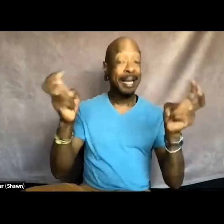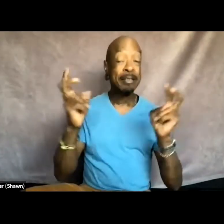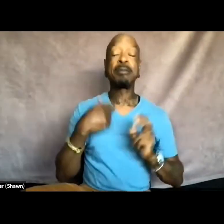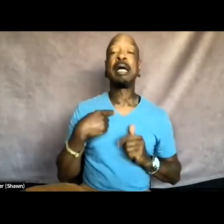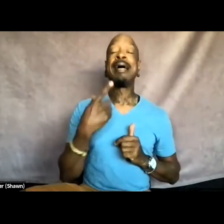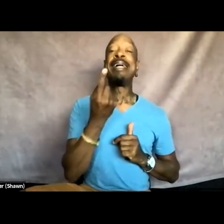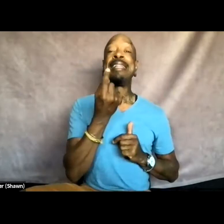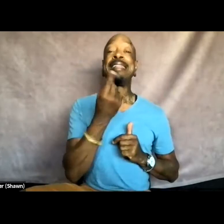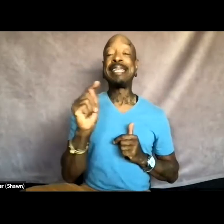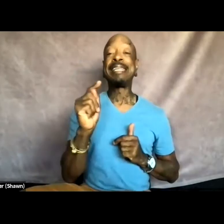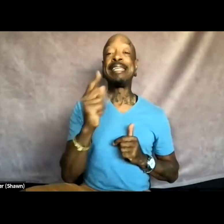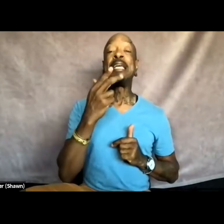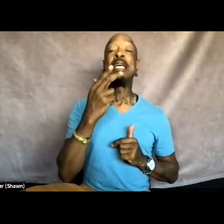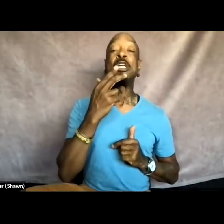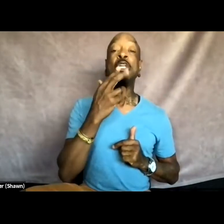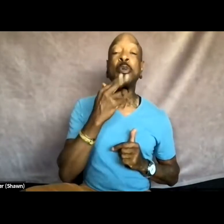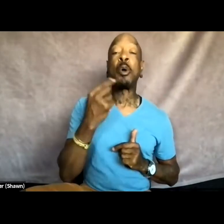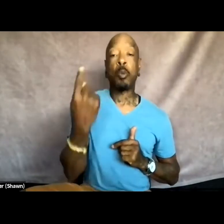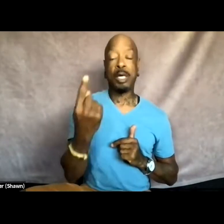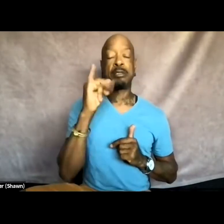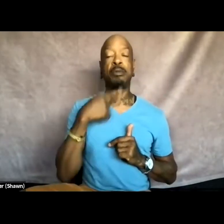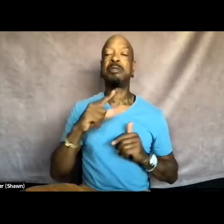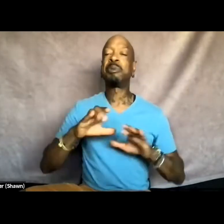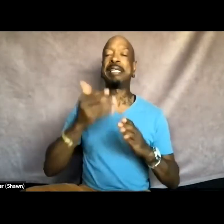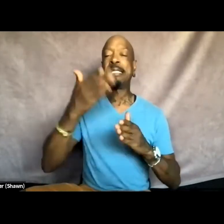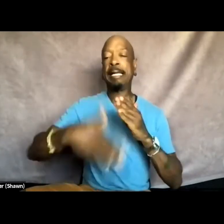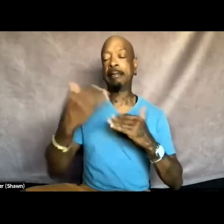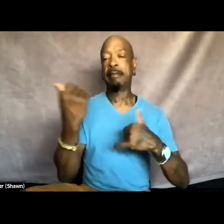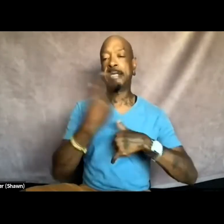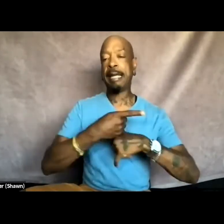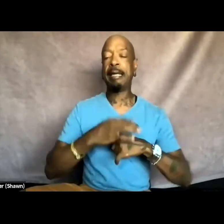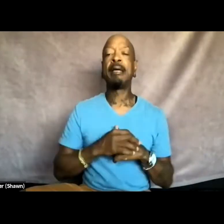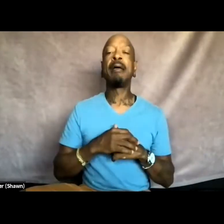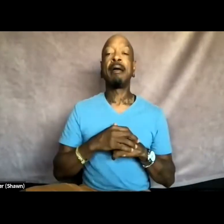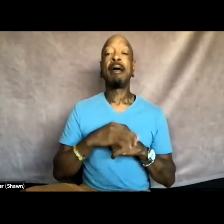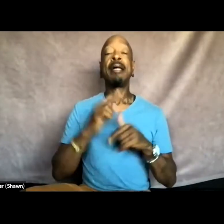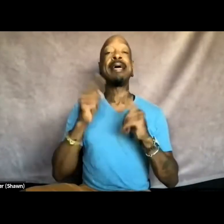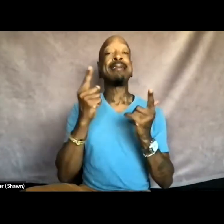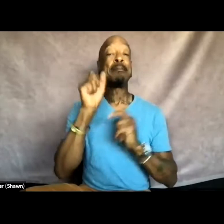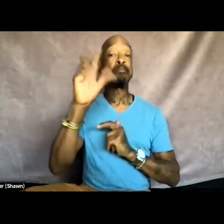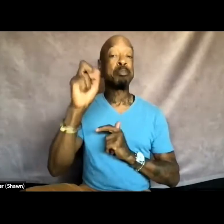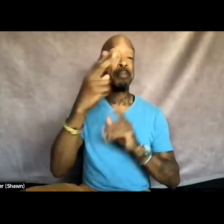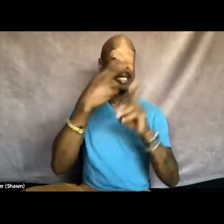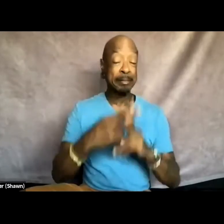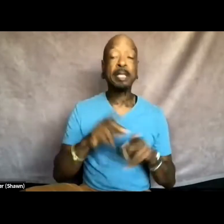Nicole Redding (she/her): We will do that at the end of the event today and announce your names and then we'll also be sending out a brief survey and would appreciate your